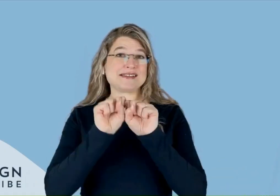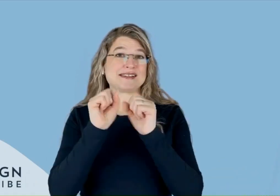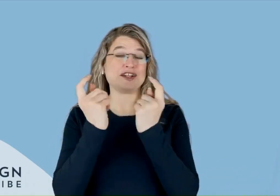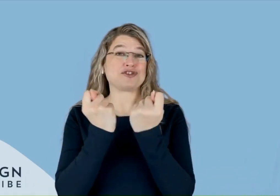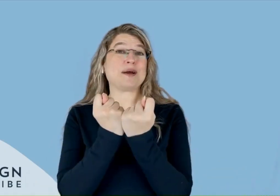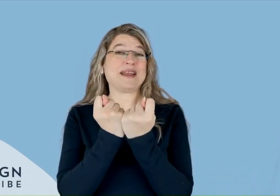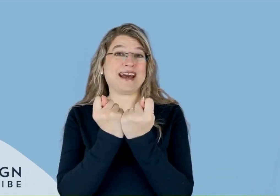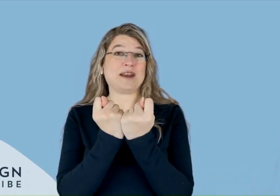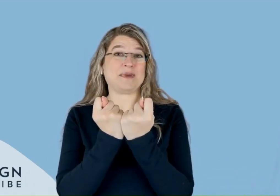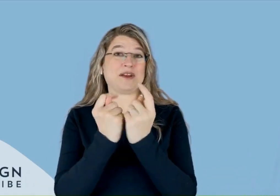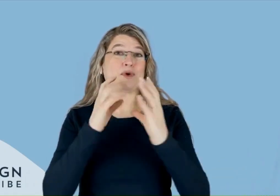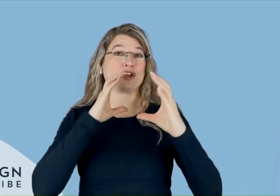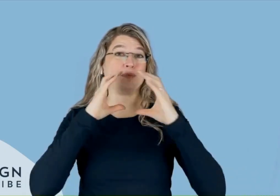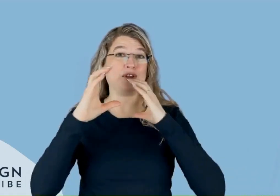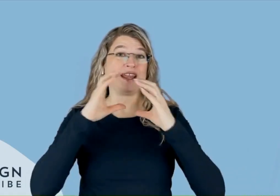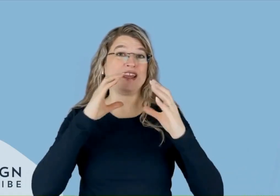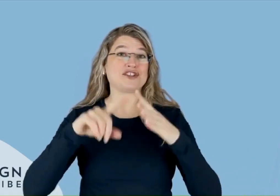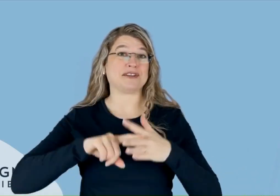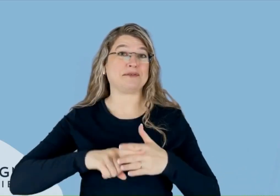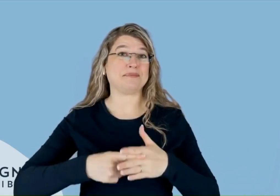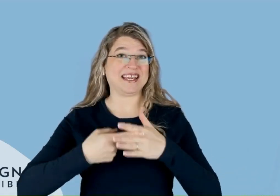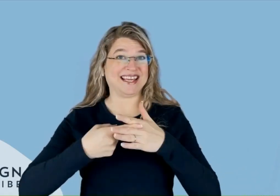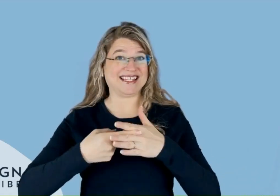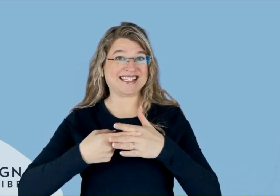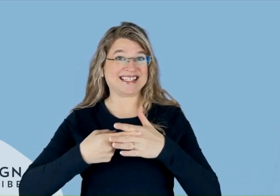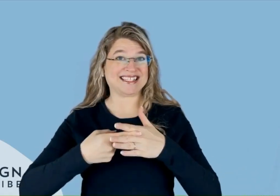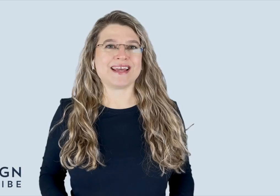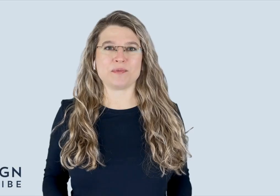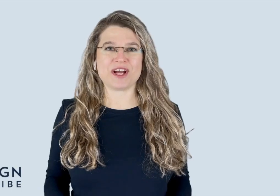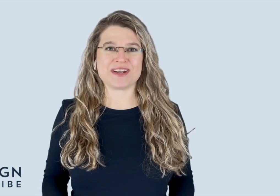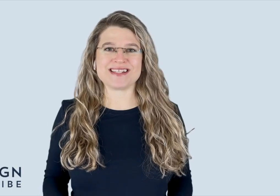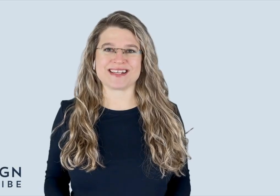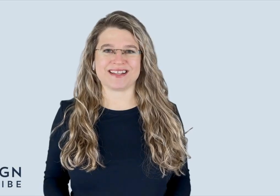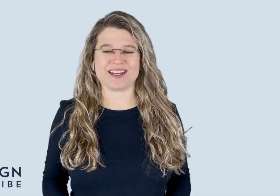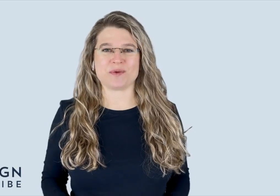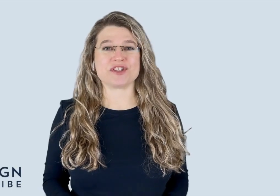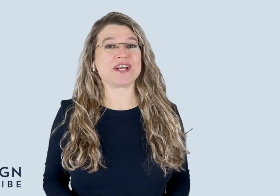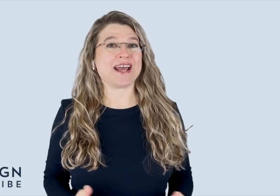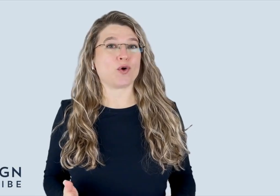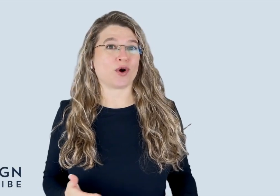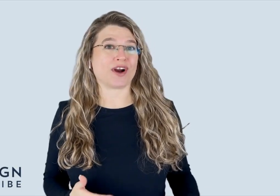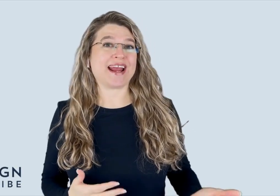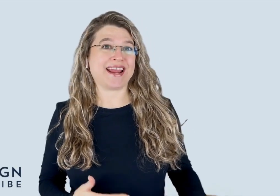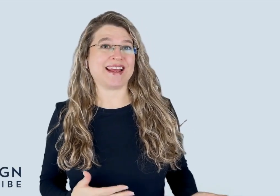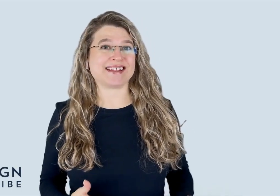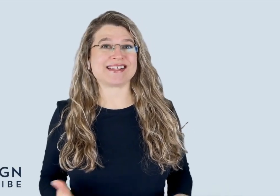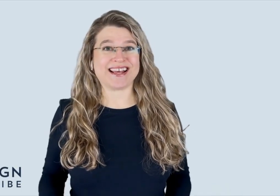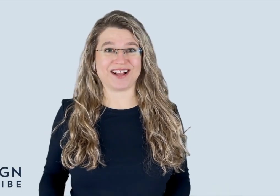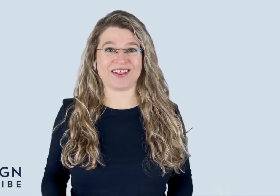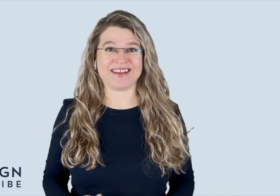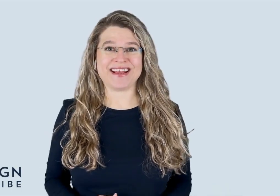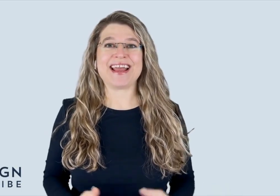Sign Tribe Academy, where communication begins. In American Sign Language, or ASL,